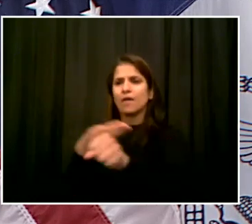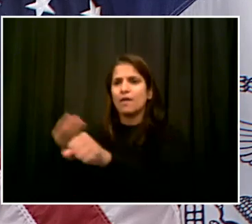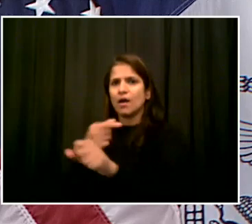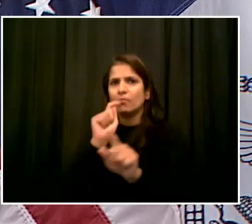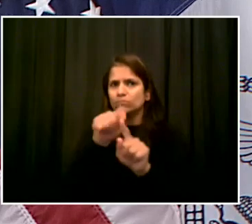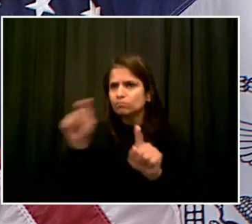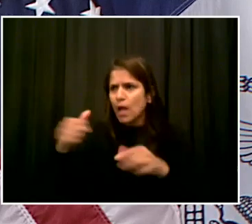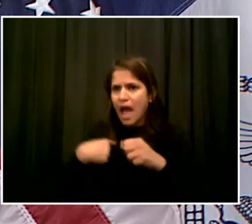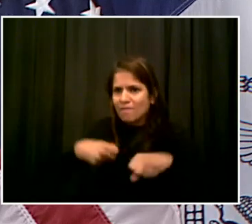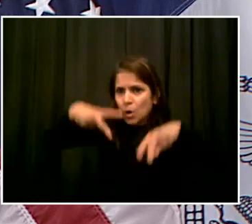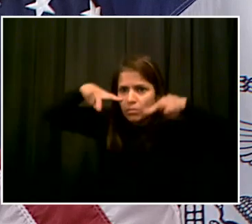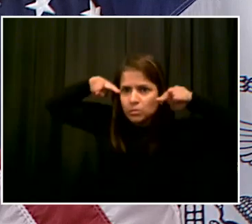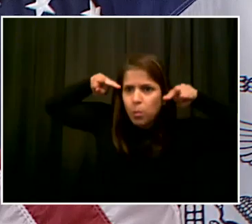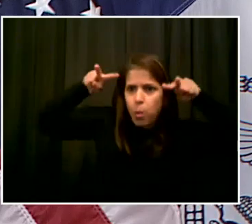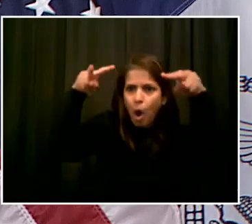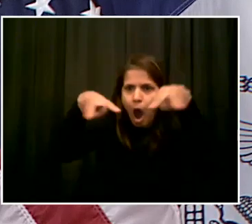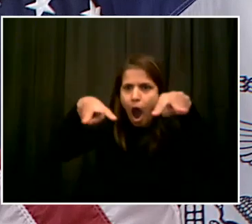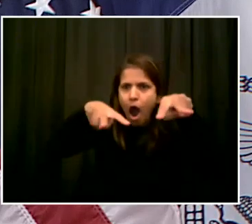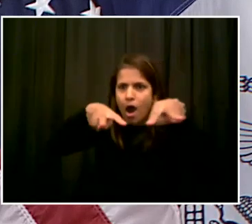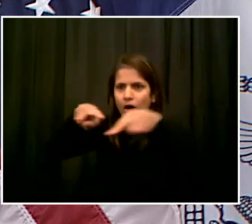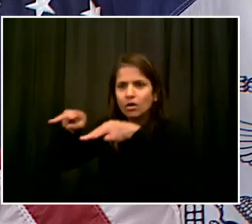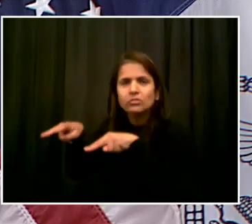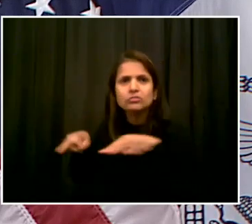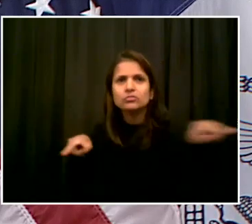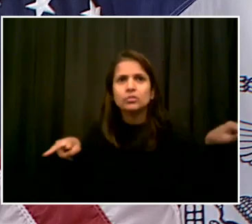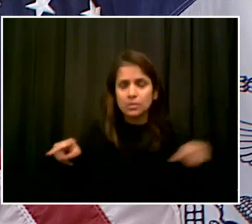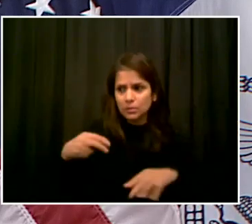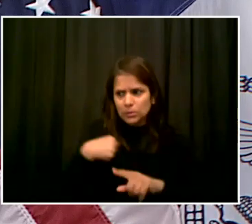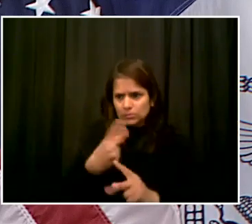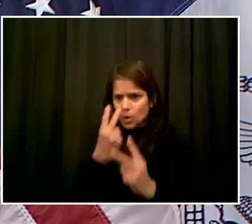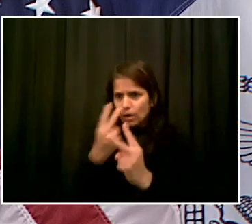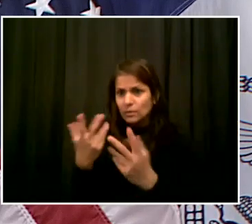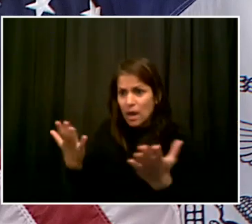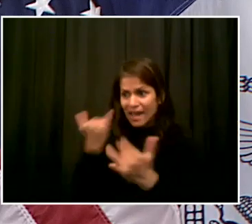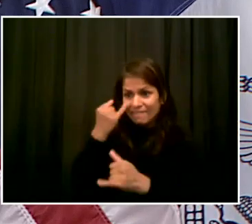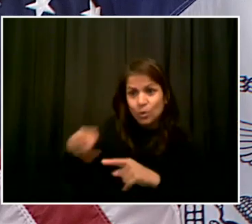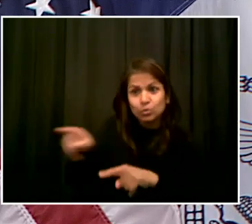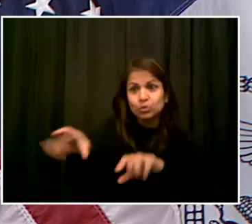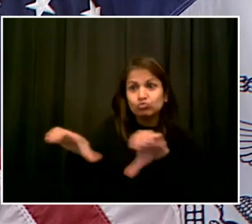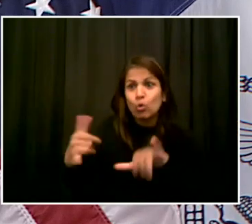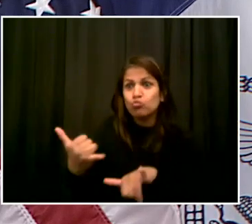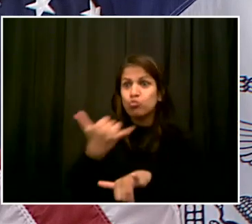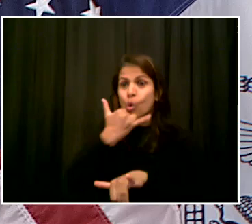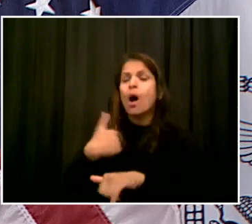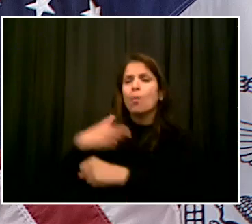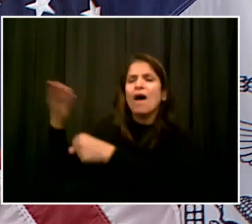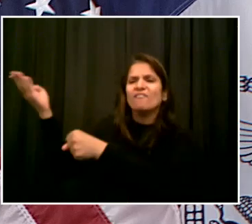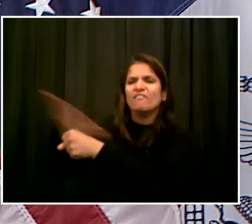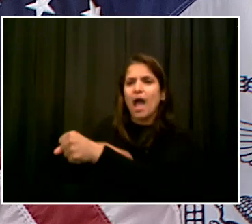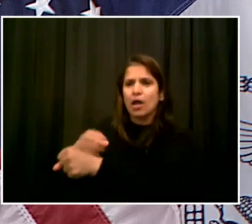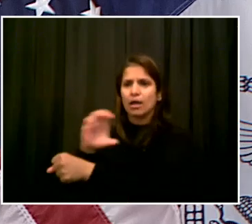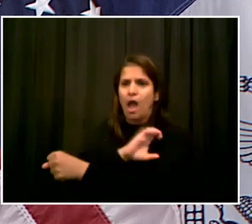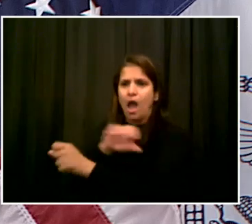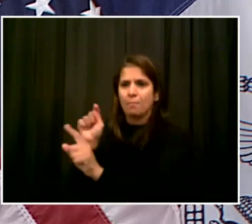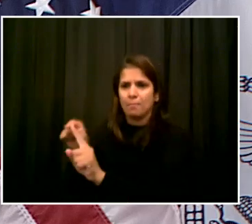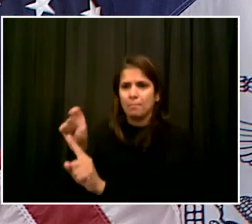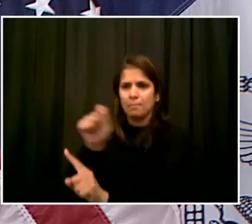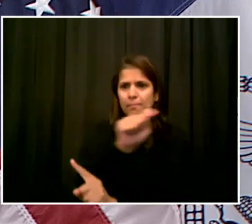PASS THE REPEAL OF THE LAW IN ALBA NYAND WE ARE STARING IN THE FACE HISTORIC MOMENTS NOW.